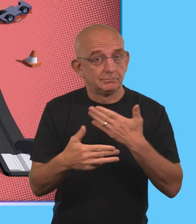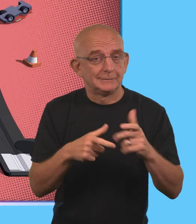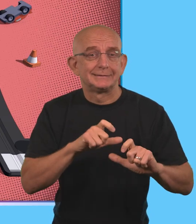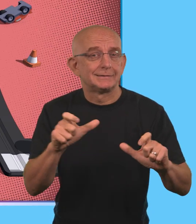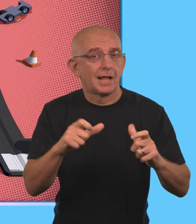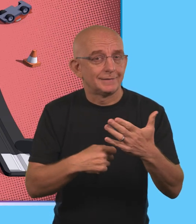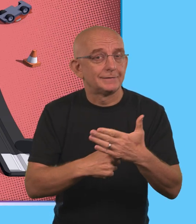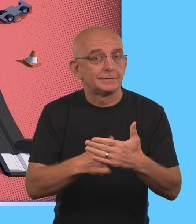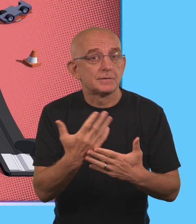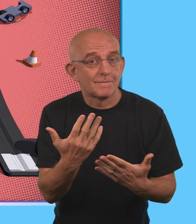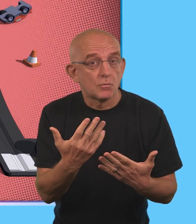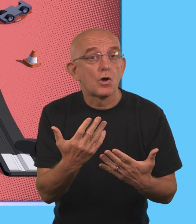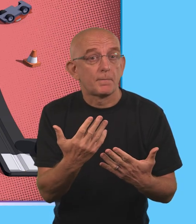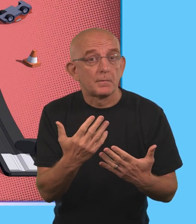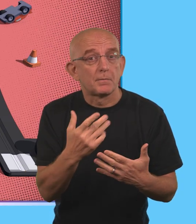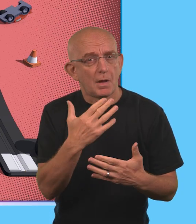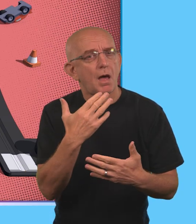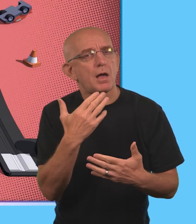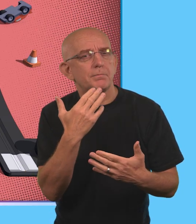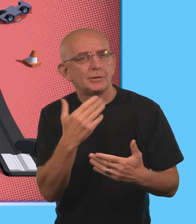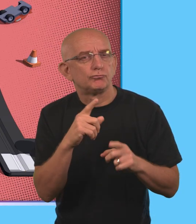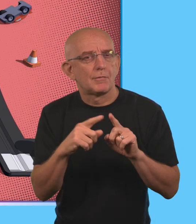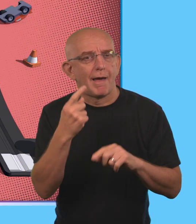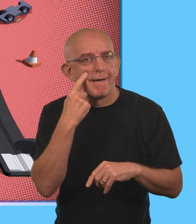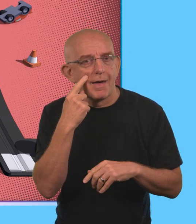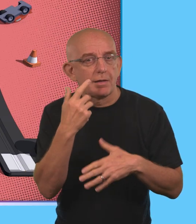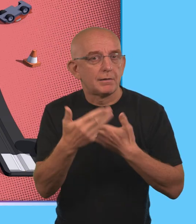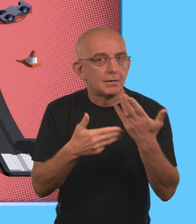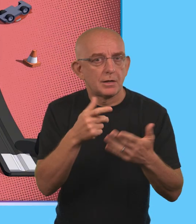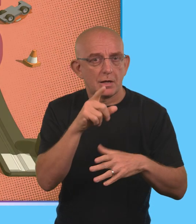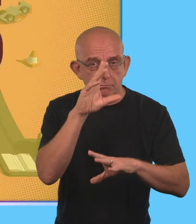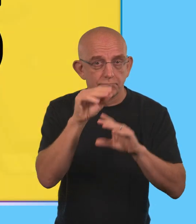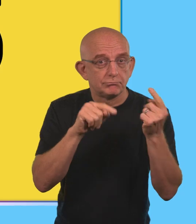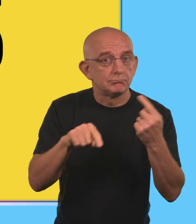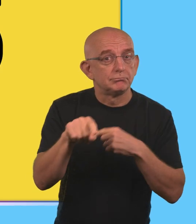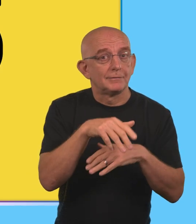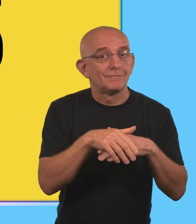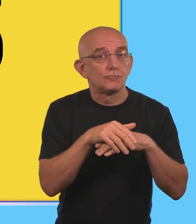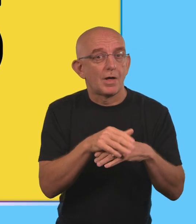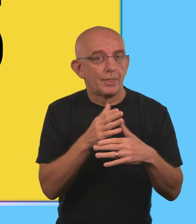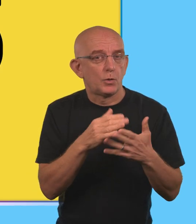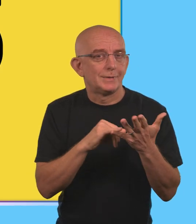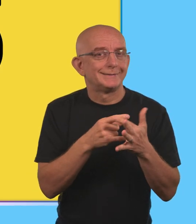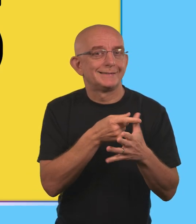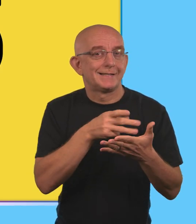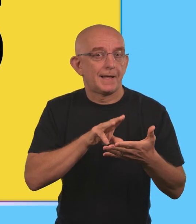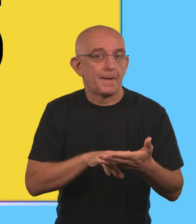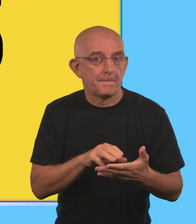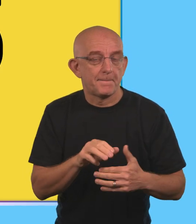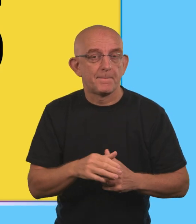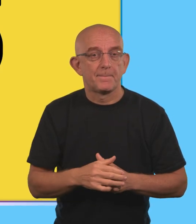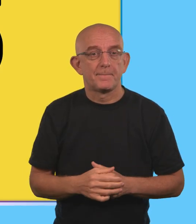Rollick N' roll is still under development, but please try out the demo on Steam and tell your friends.